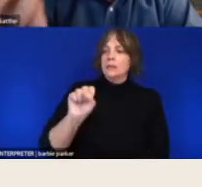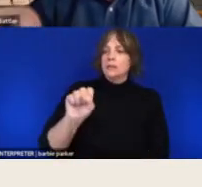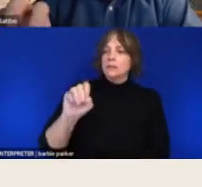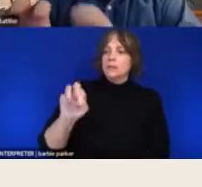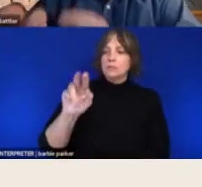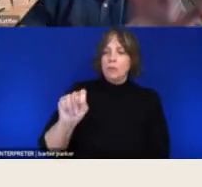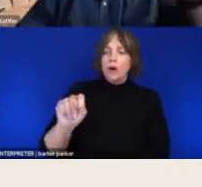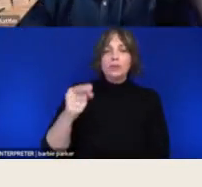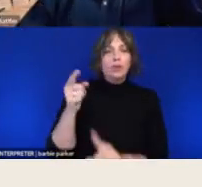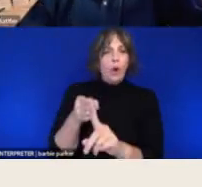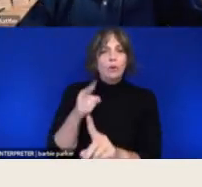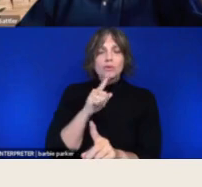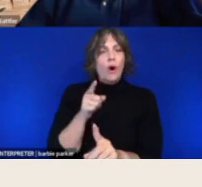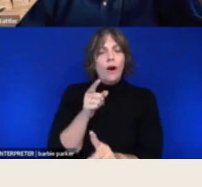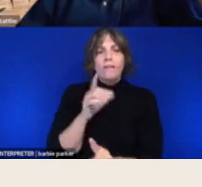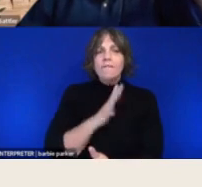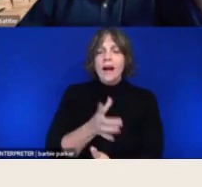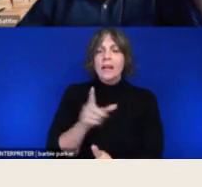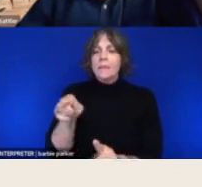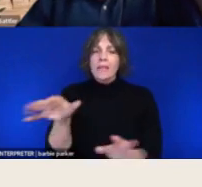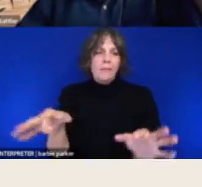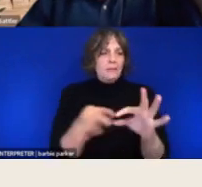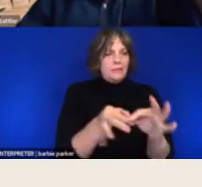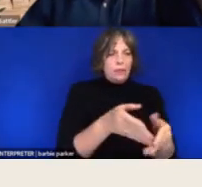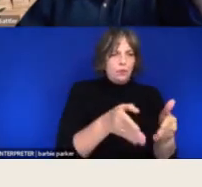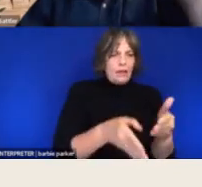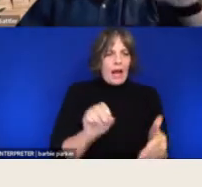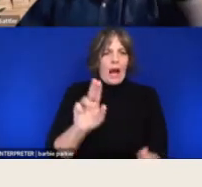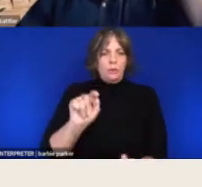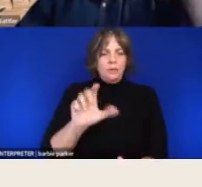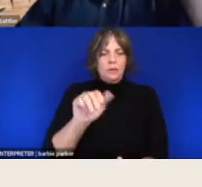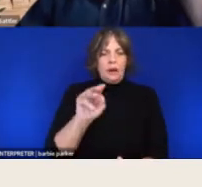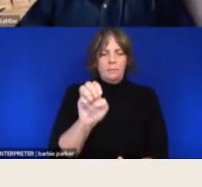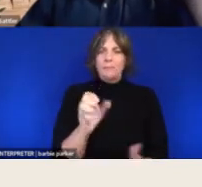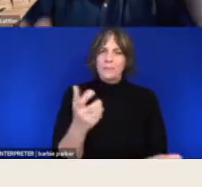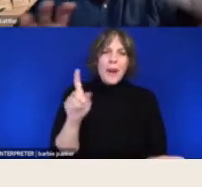those SMART goals have to be connected to an outcome, and that's what's missing. We need to have the outcome first, and